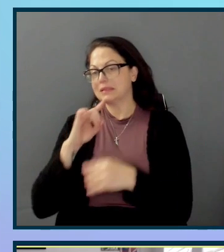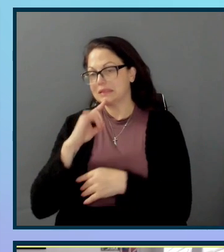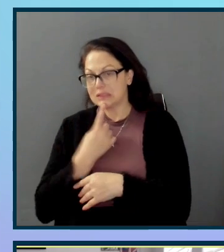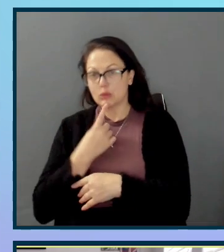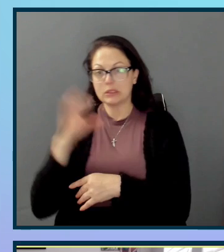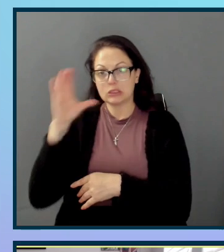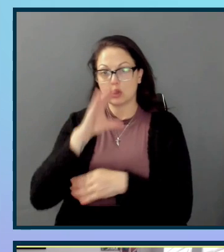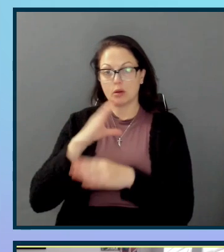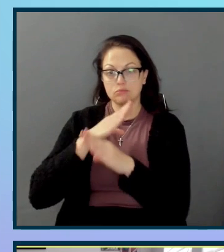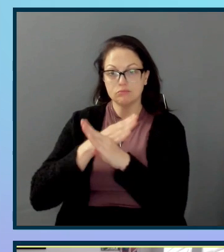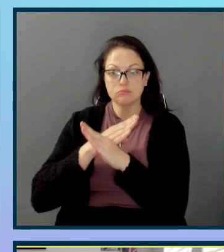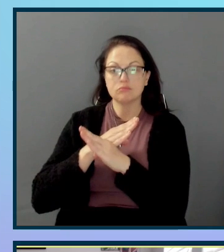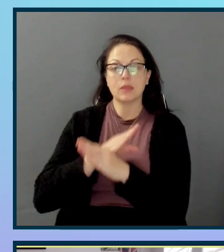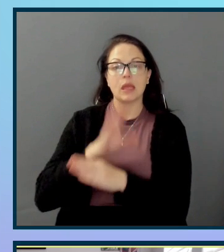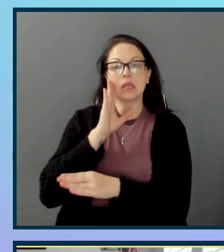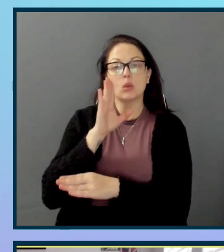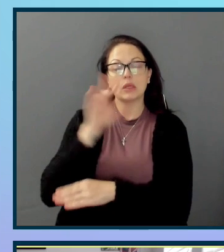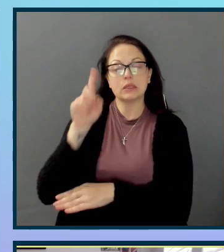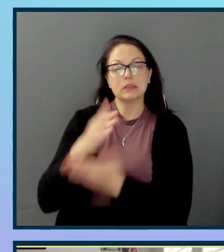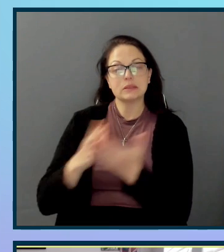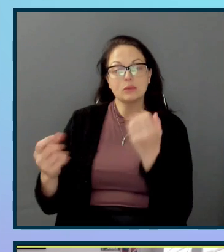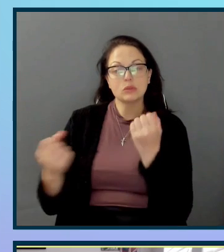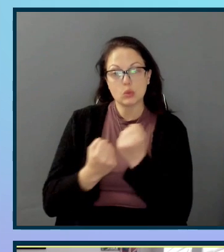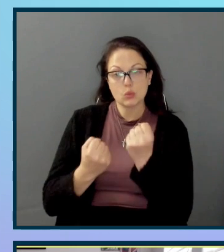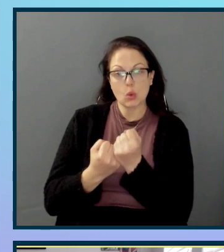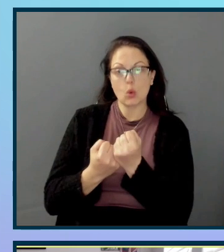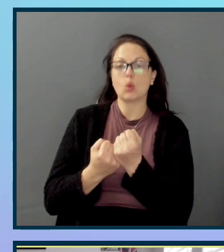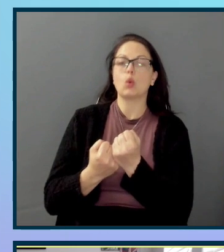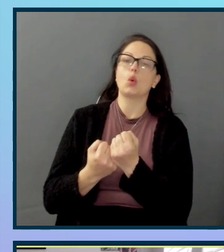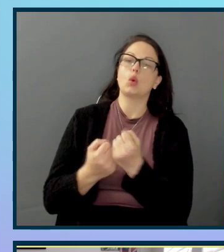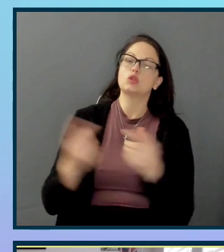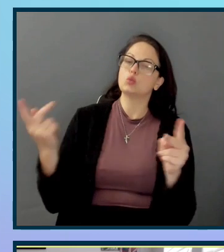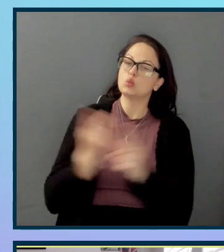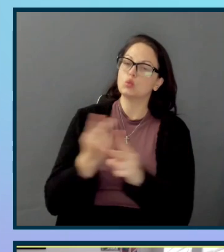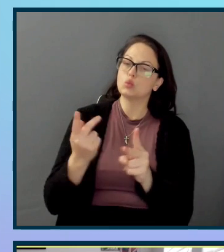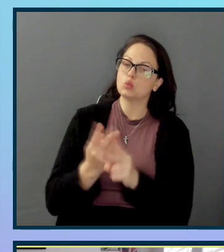and is going to need some supports in order to effectively navigate all of these situations